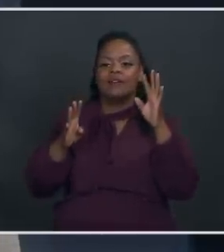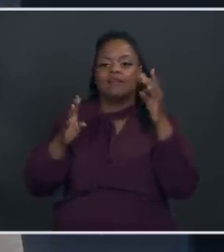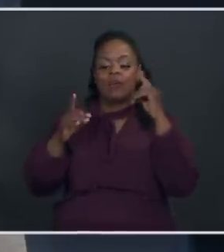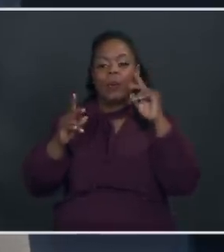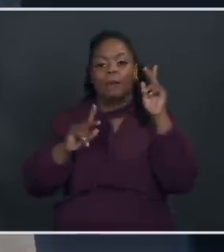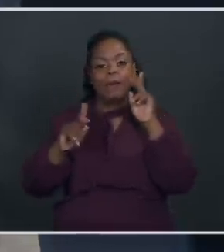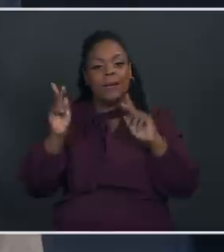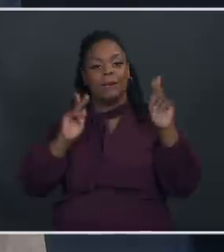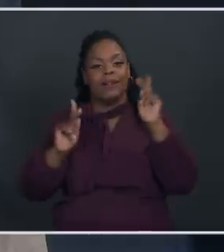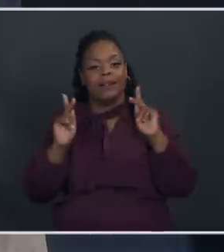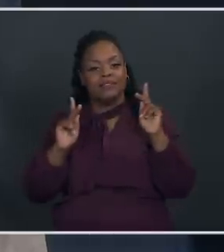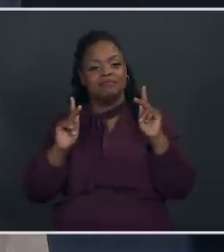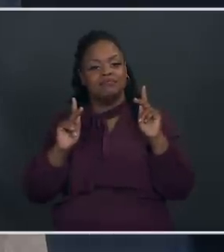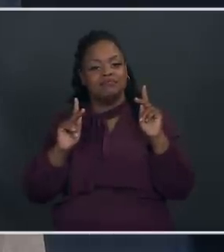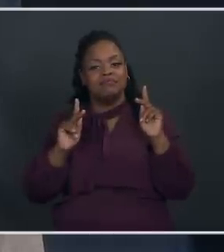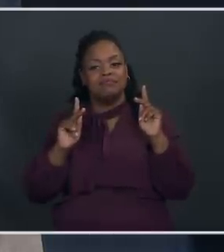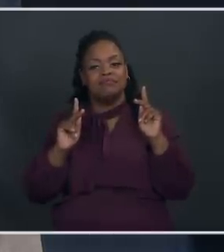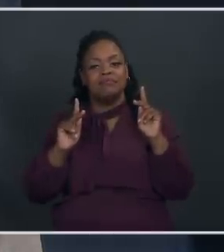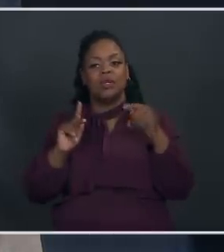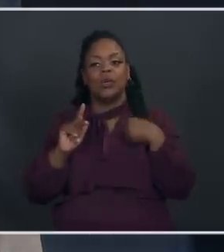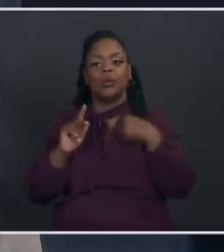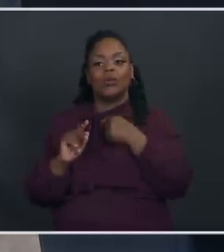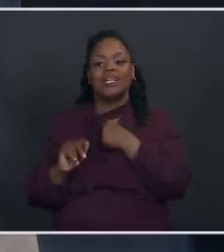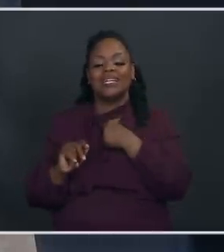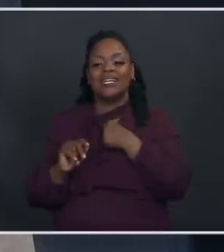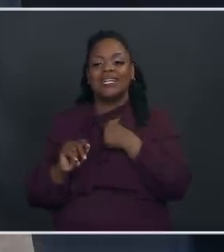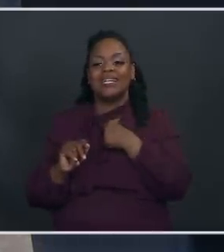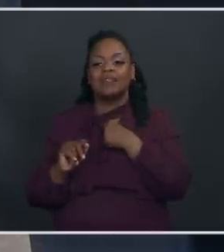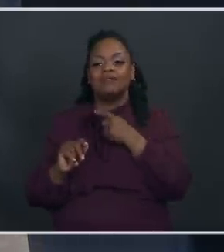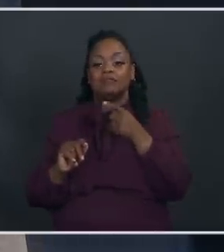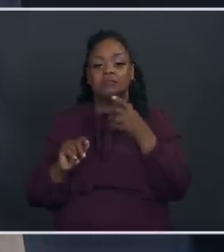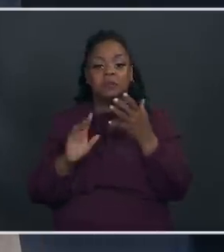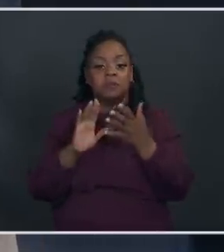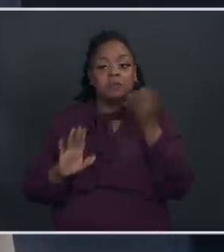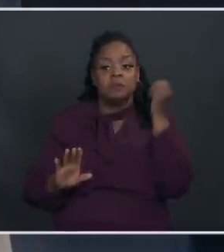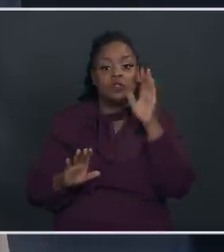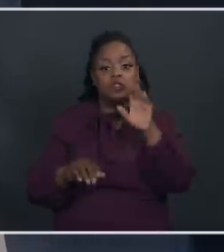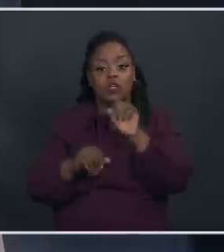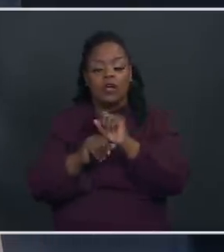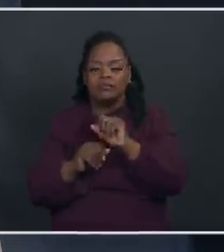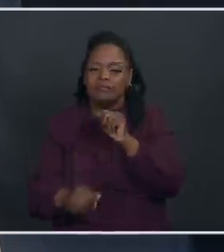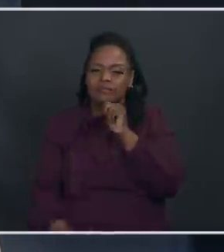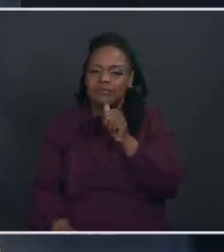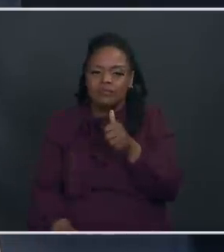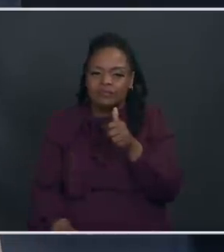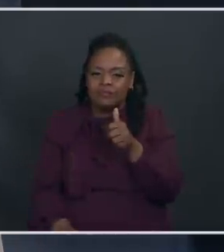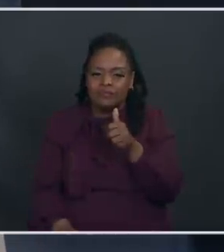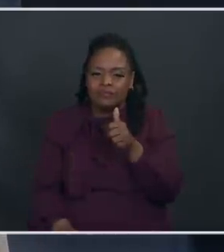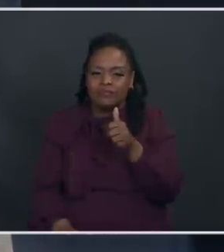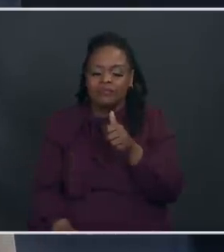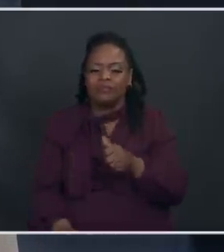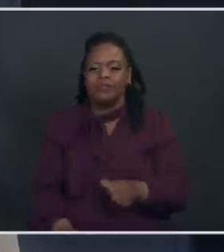that we are not trying to take away jobs. Remember when -- when we say "climate change,"